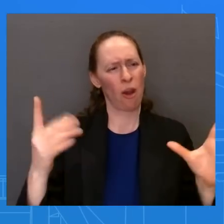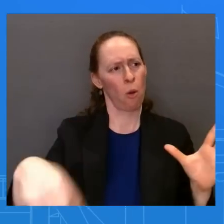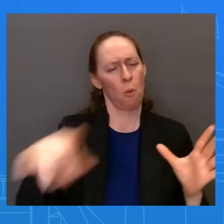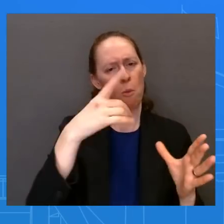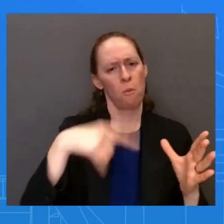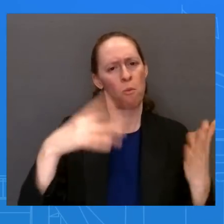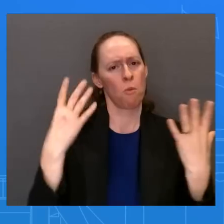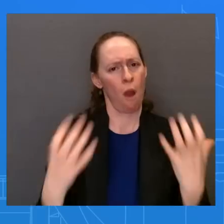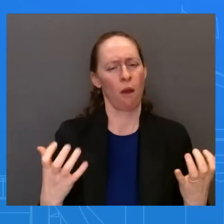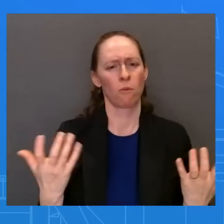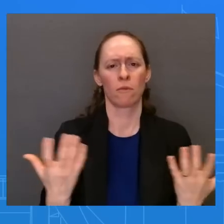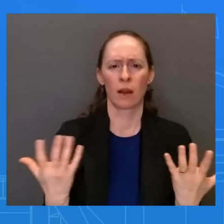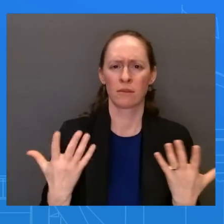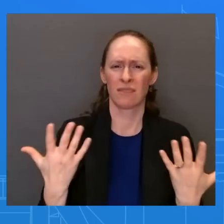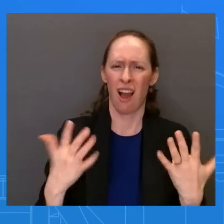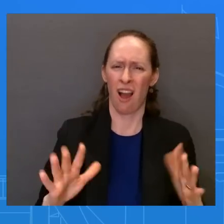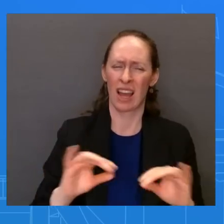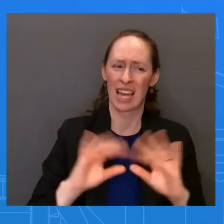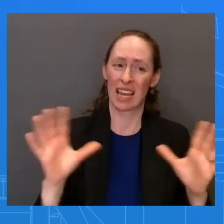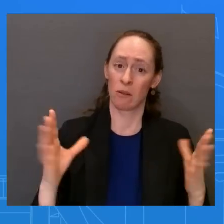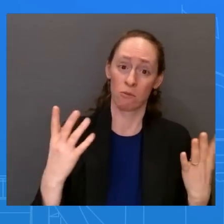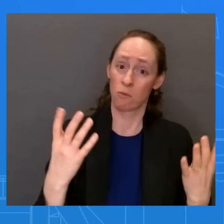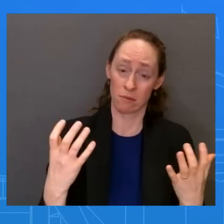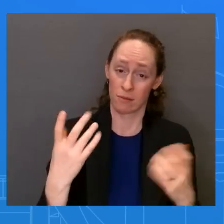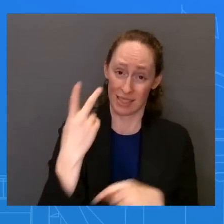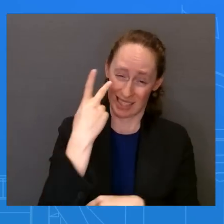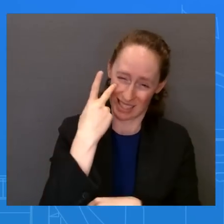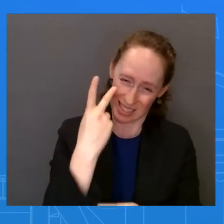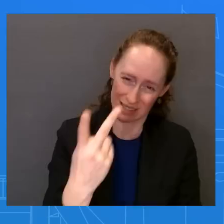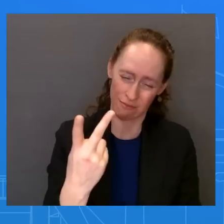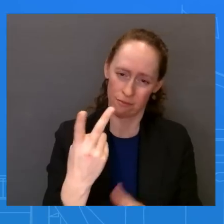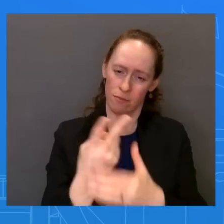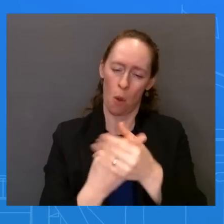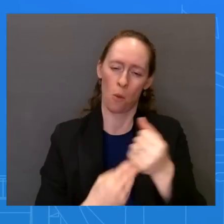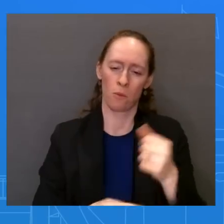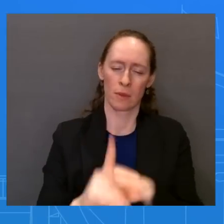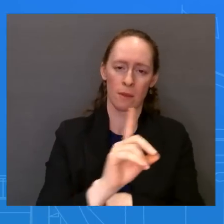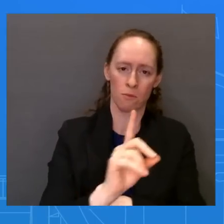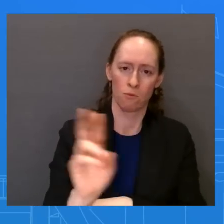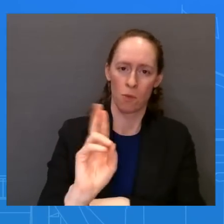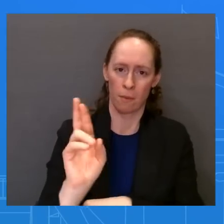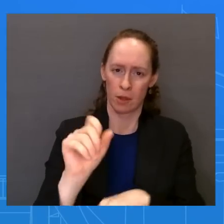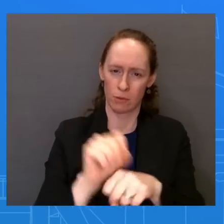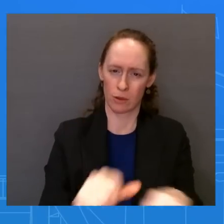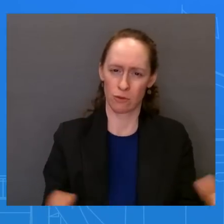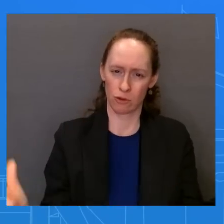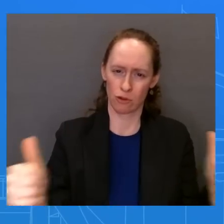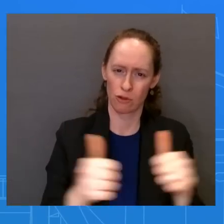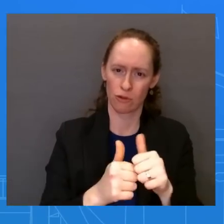He's looking to do that. But also, when you think about the debt limit, it is -- you know, we've been very clear: